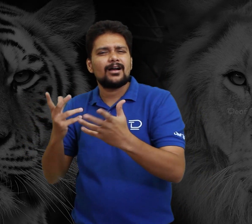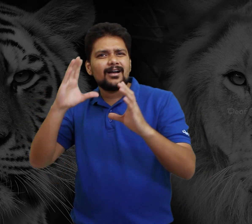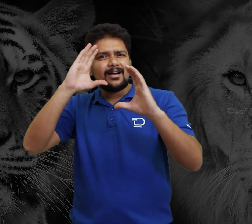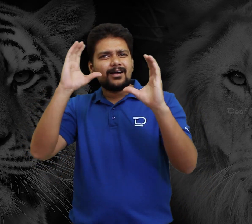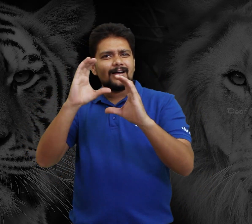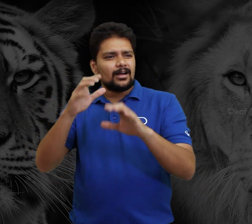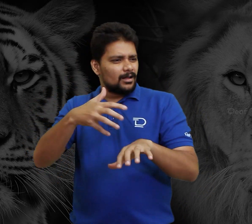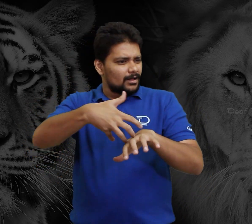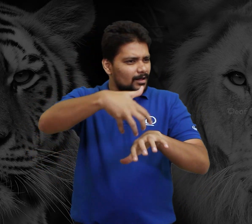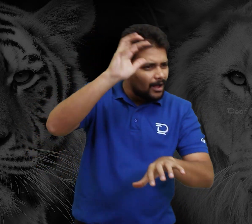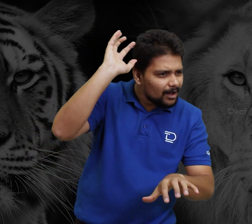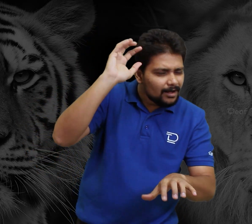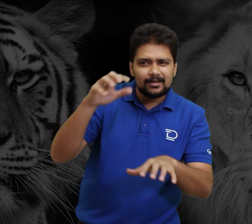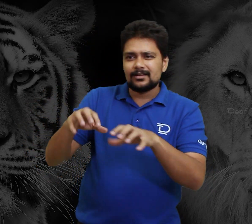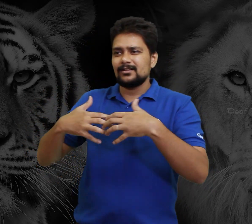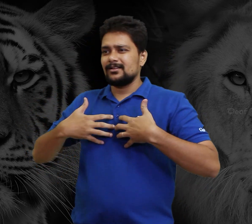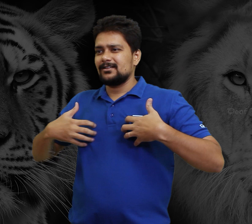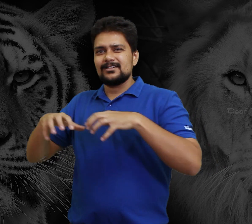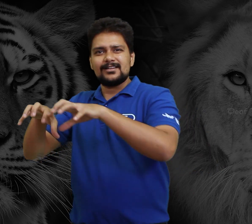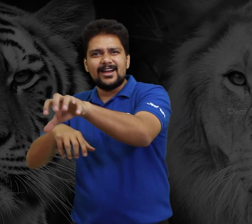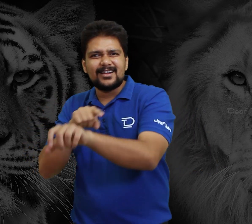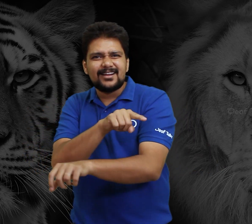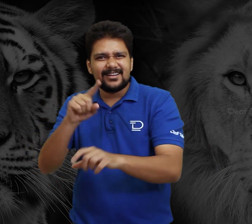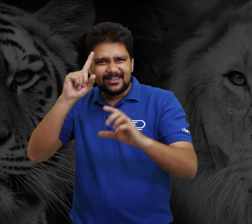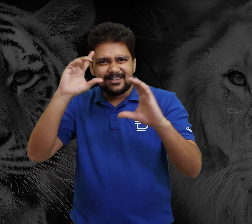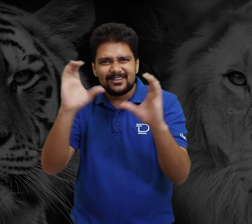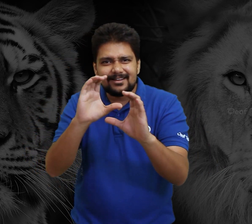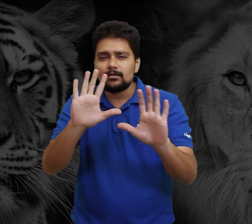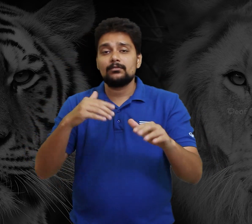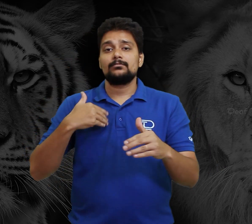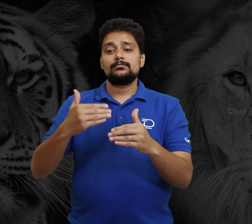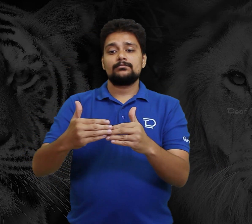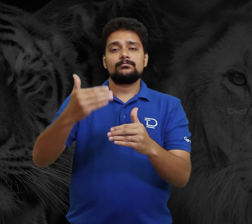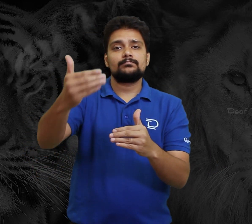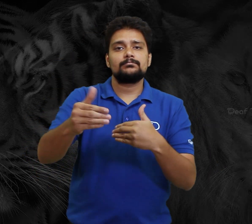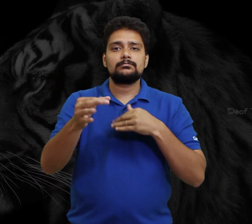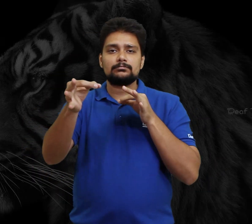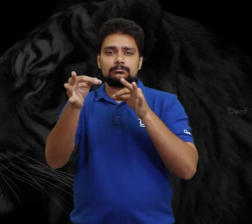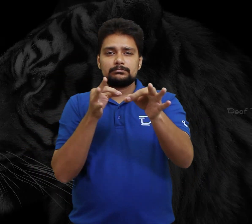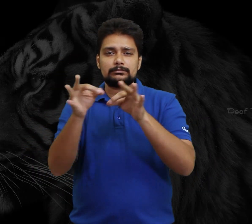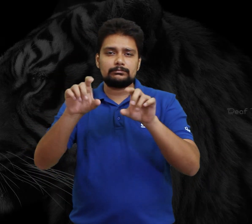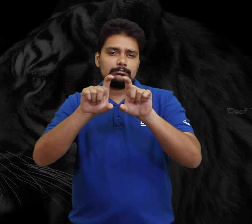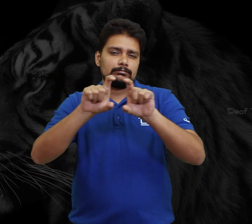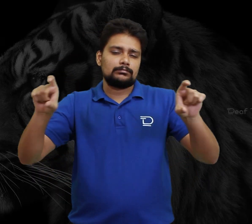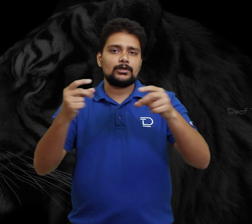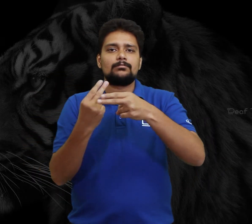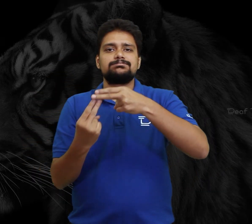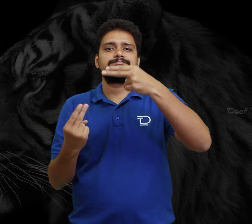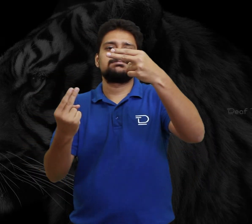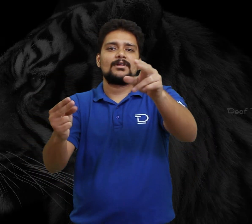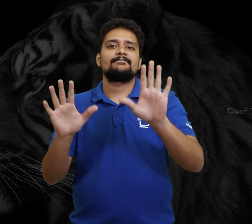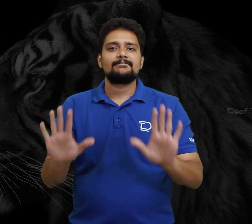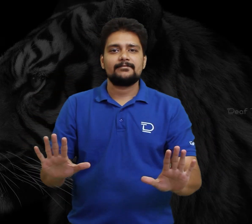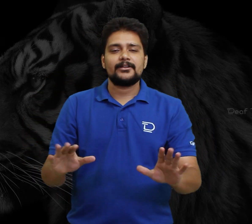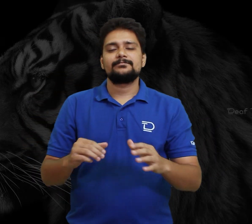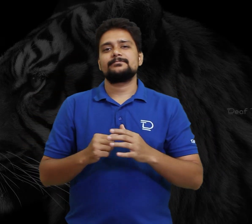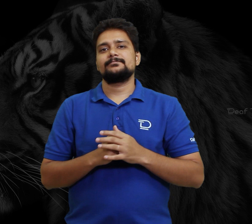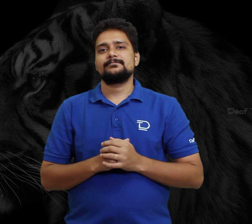Are you confused? I will explain to you.